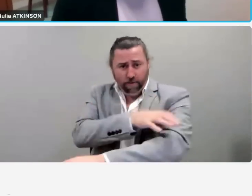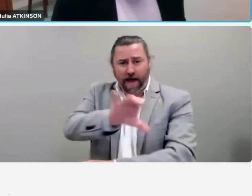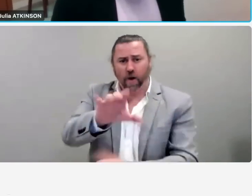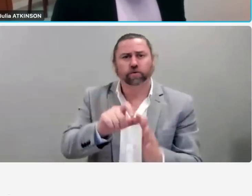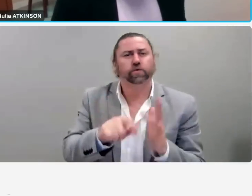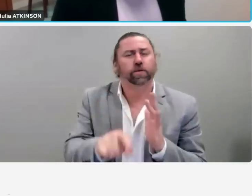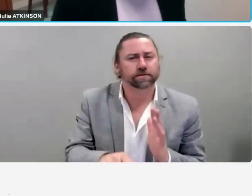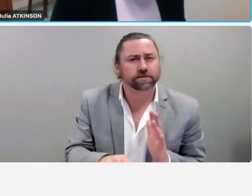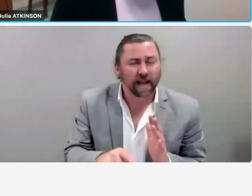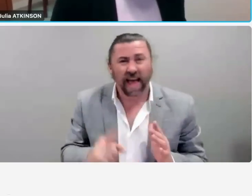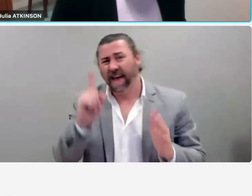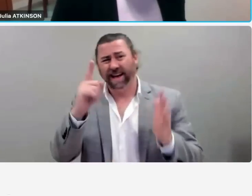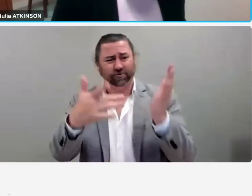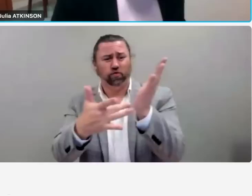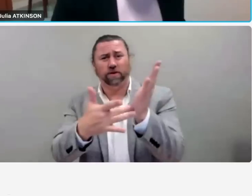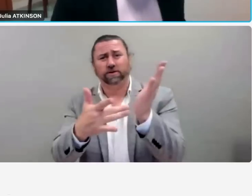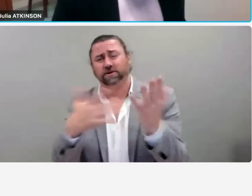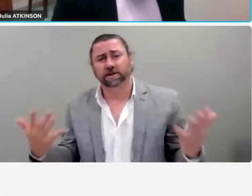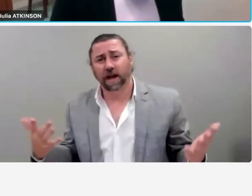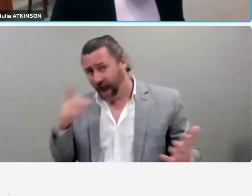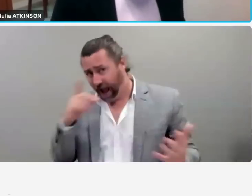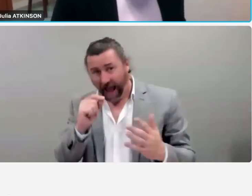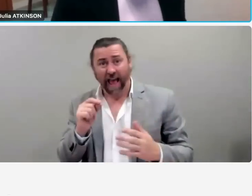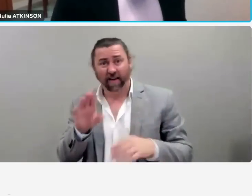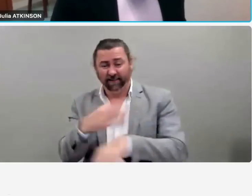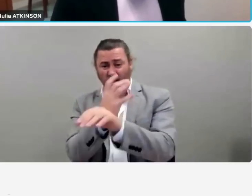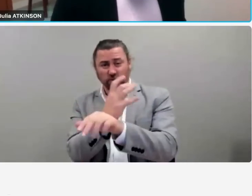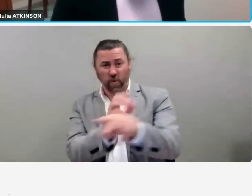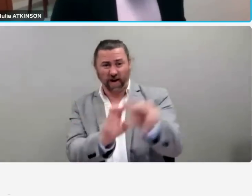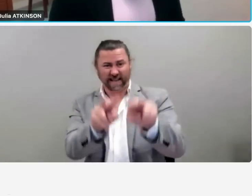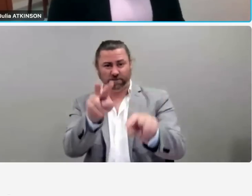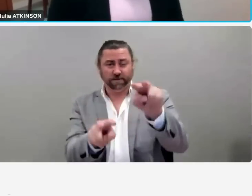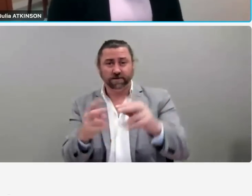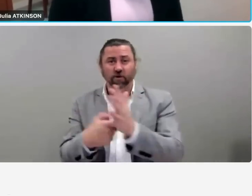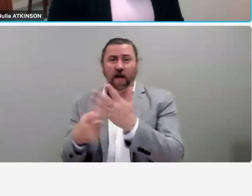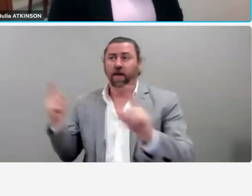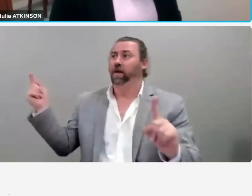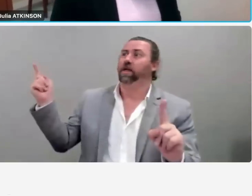we leverage technology to enable virtual assessments where appropriate, and how can we connect experts to